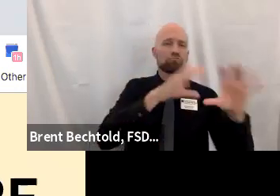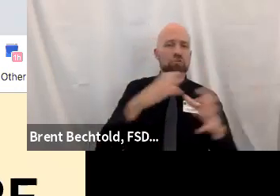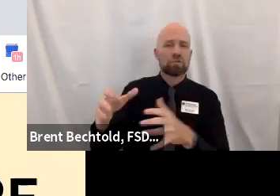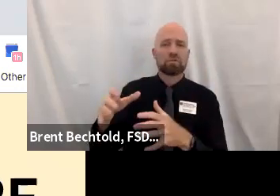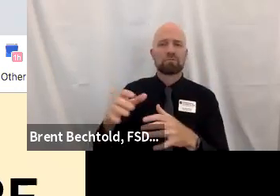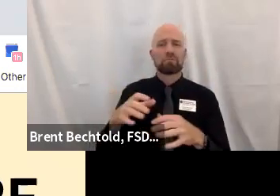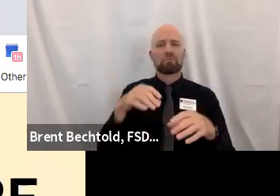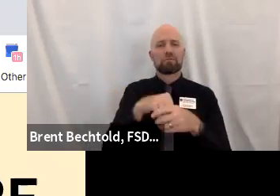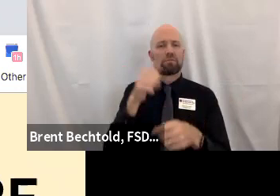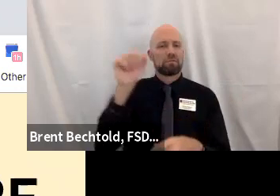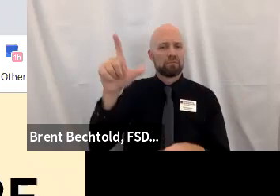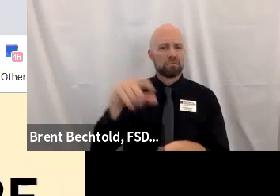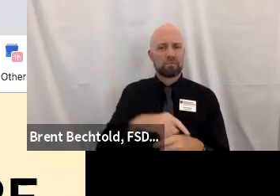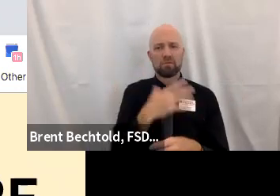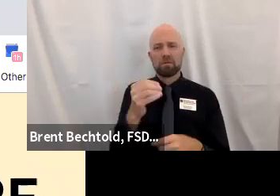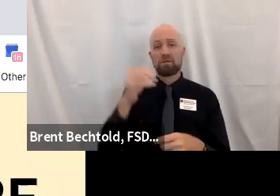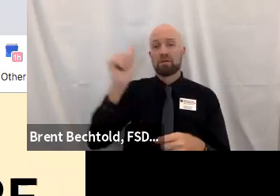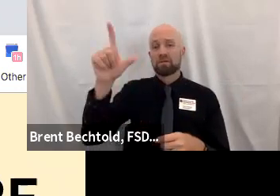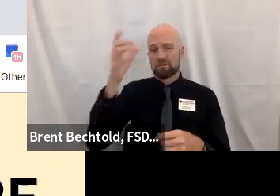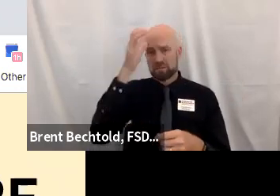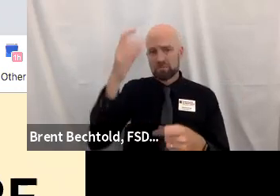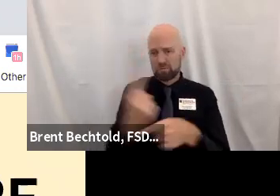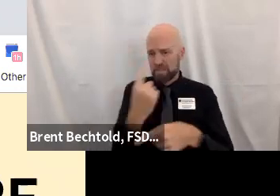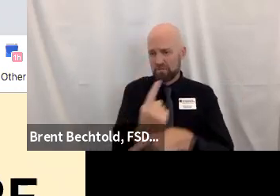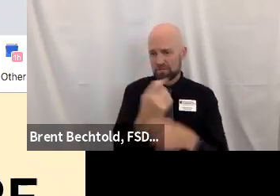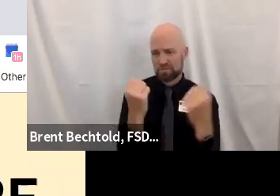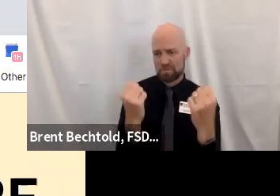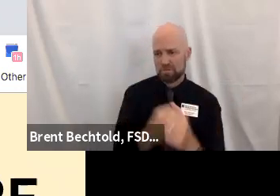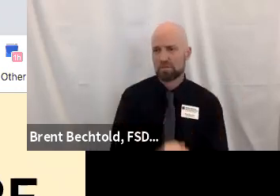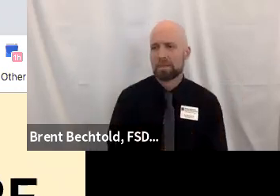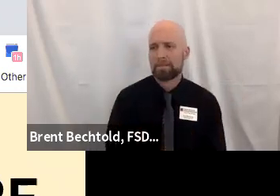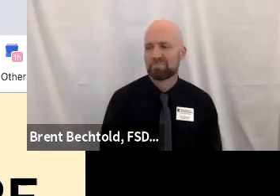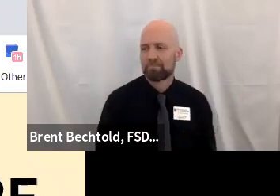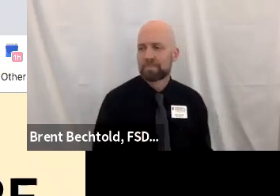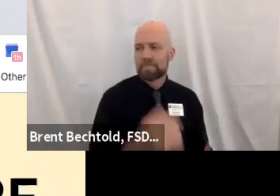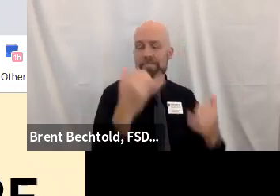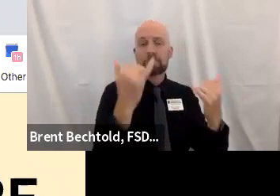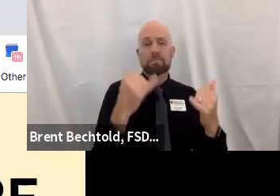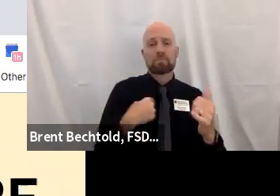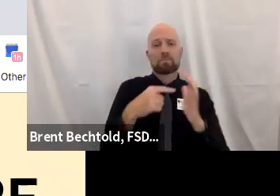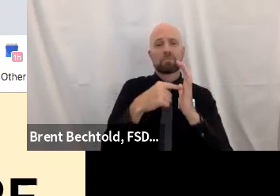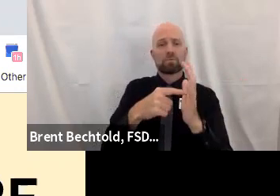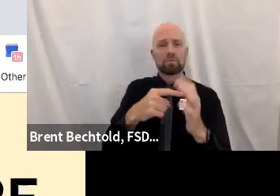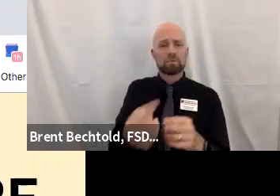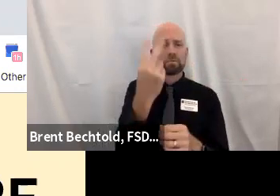and we added two, for chunking and conceptual sign accuracy to come up with the seven Cs